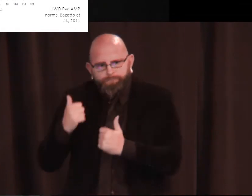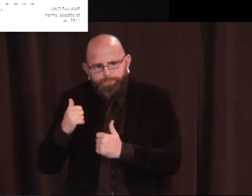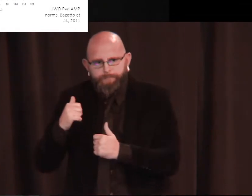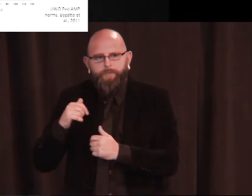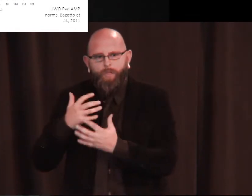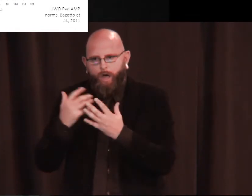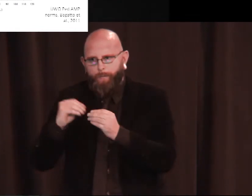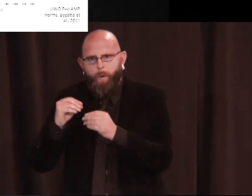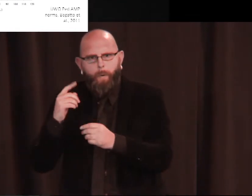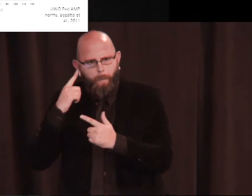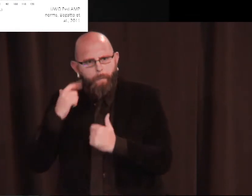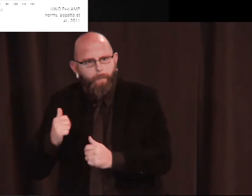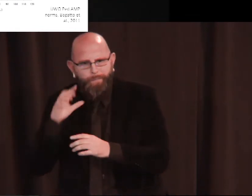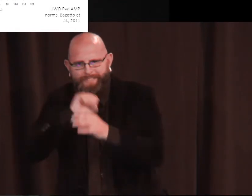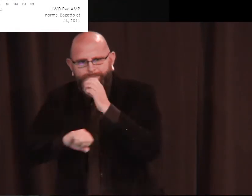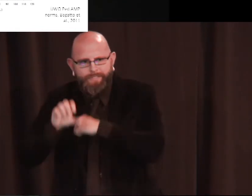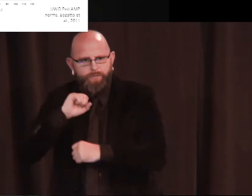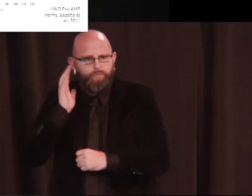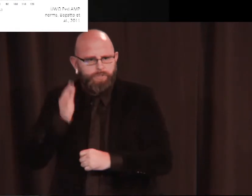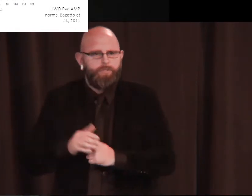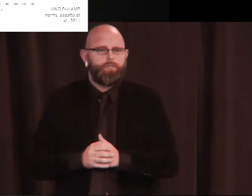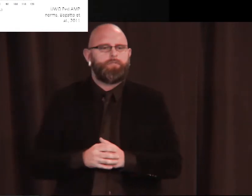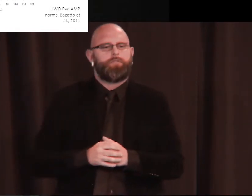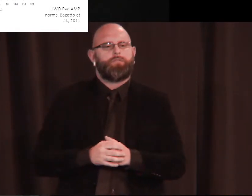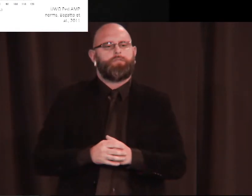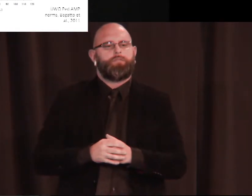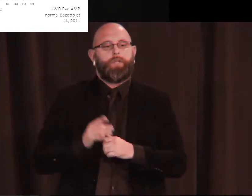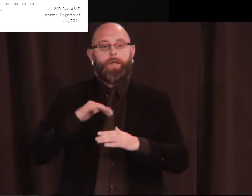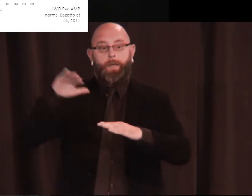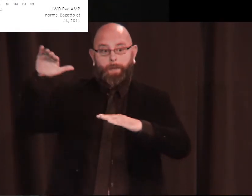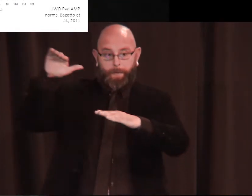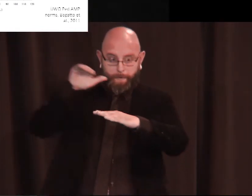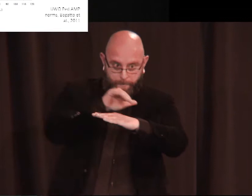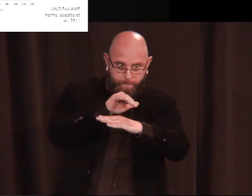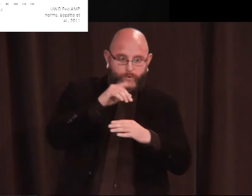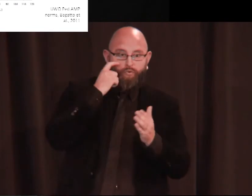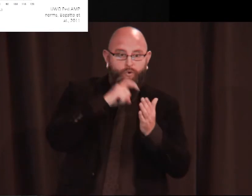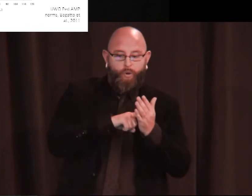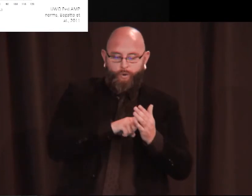But there are these confidence ranges -- confidence intervals that tell us whether or not